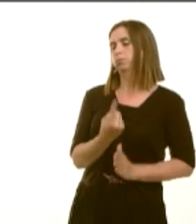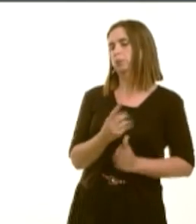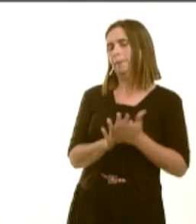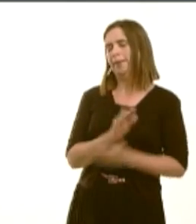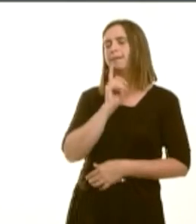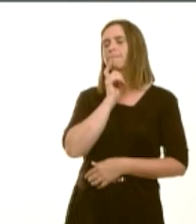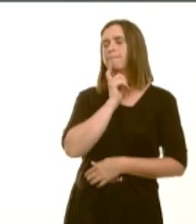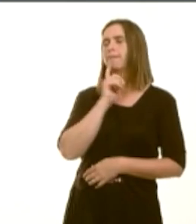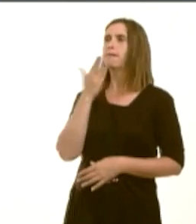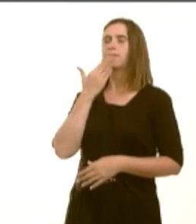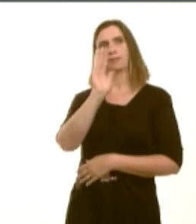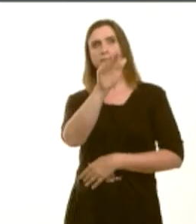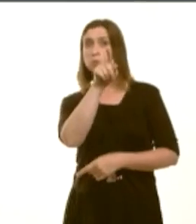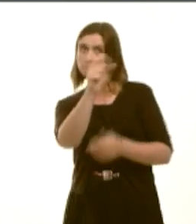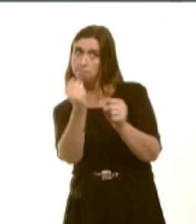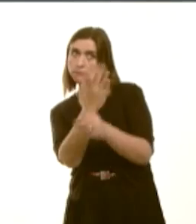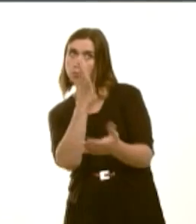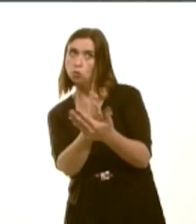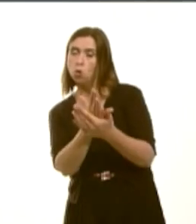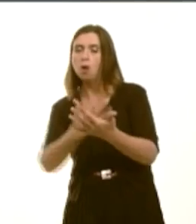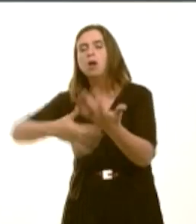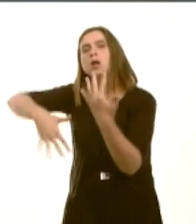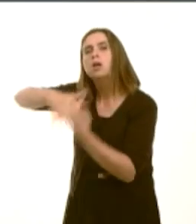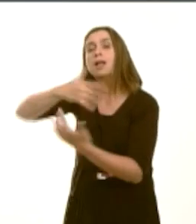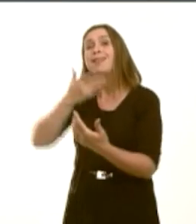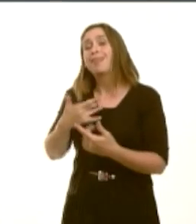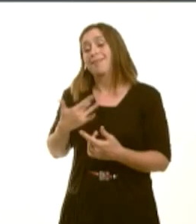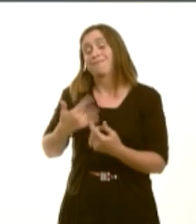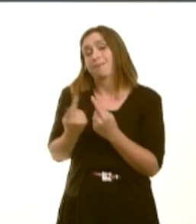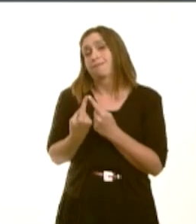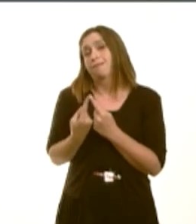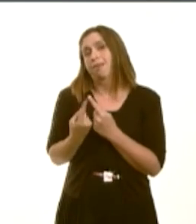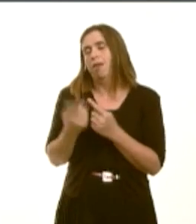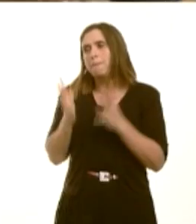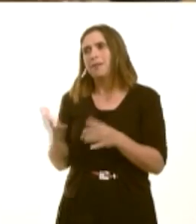you make sure that communities local to opencast will be represented at this summit?